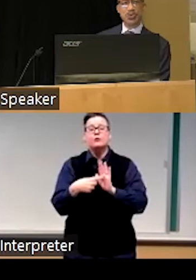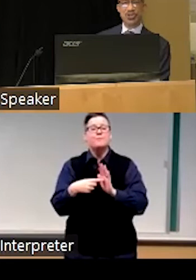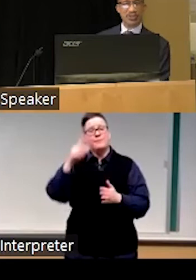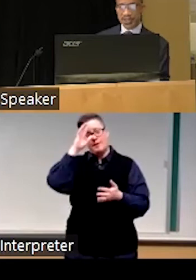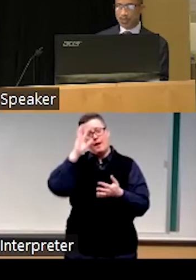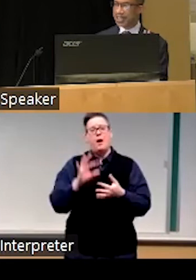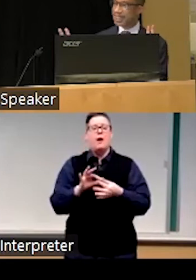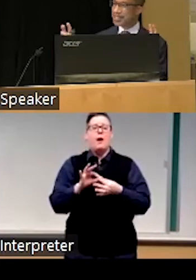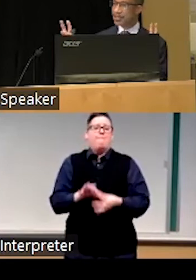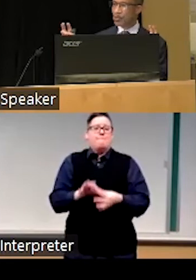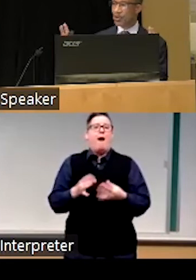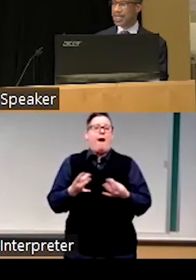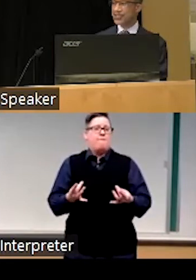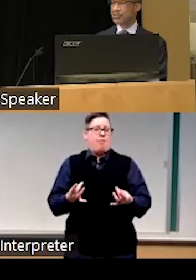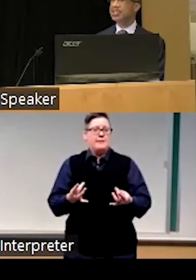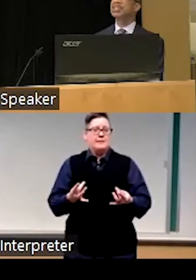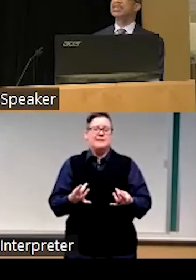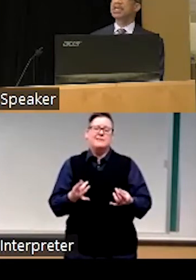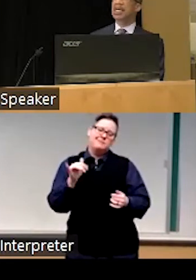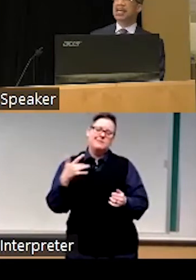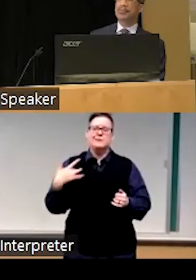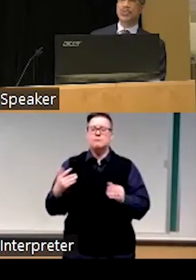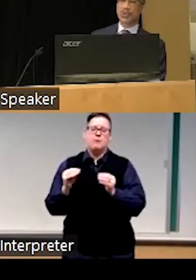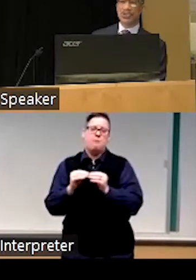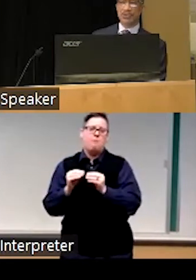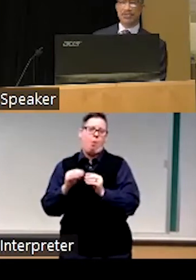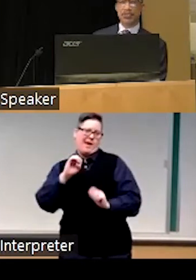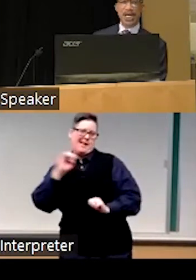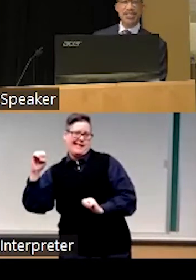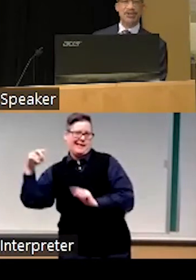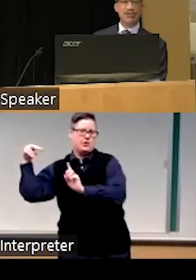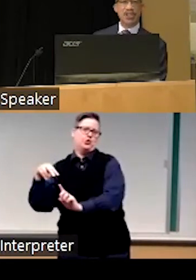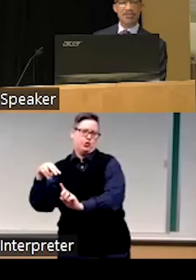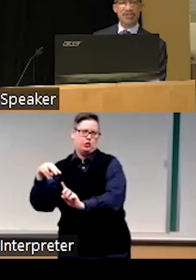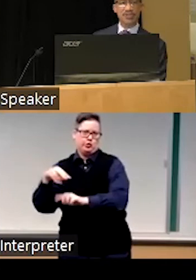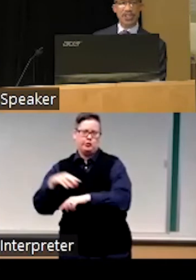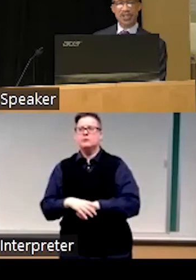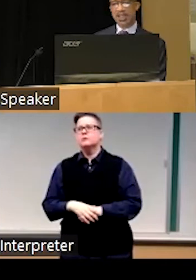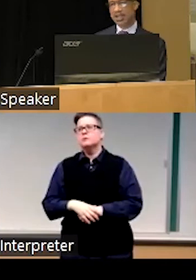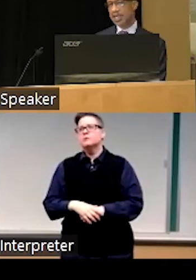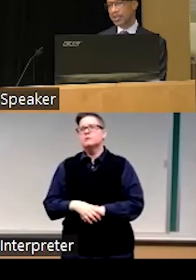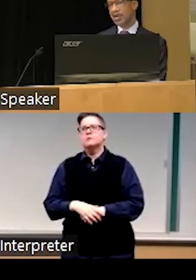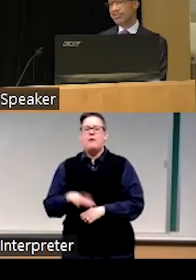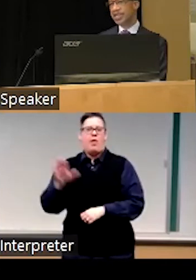which are typically considered more Eastern uh sorts of ways of of living and and recovering